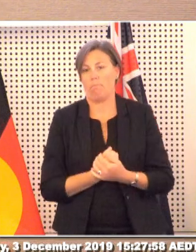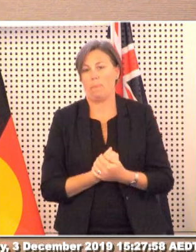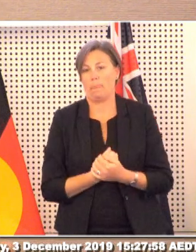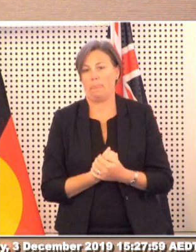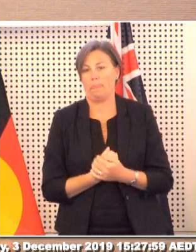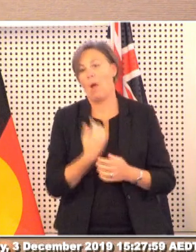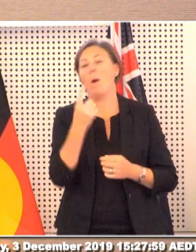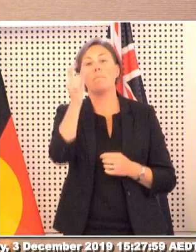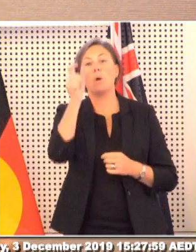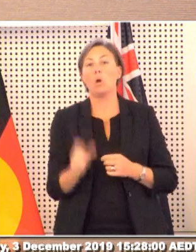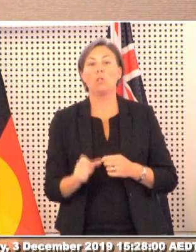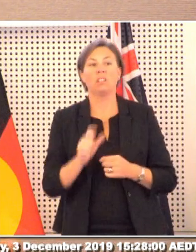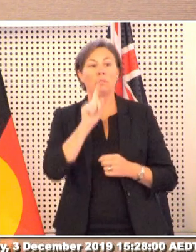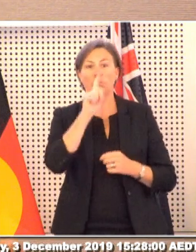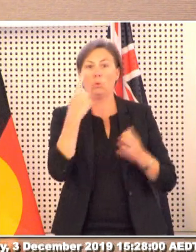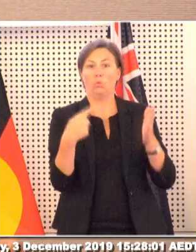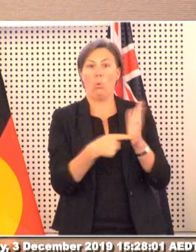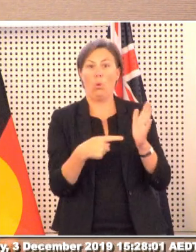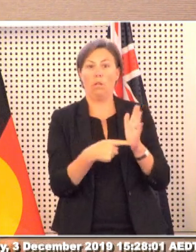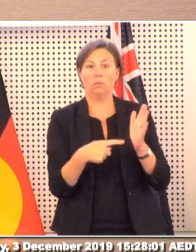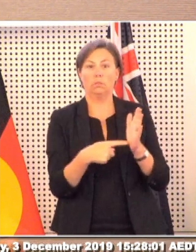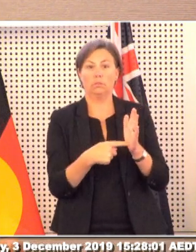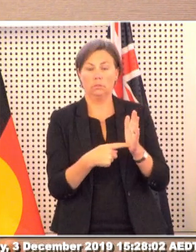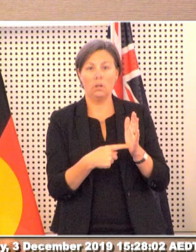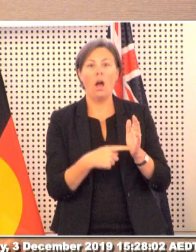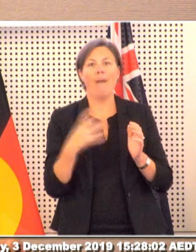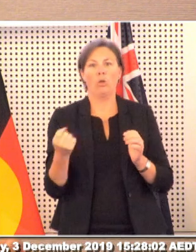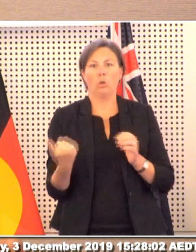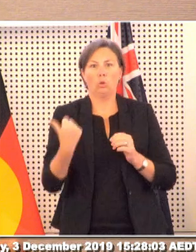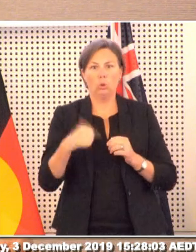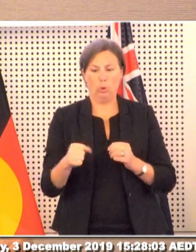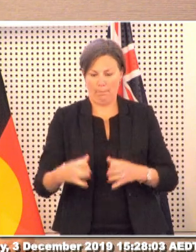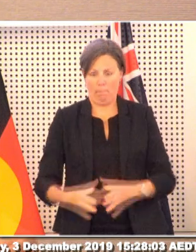instead of a toilet because there’s no chair to go over the toilet. This goes on for many months.